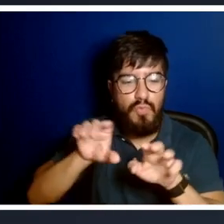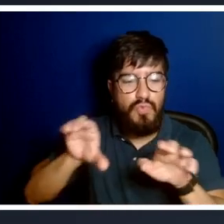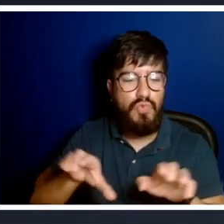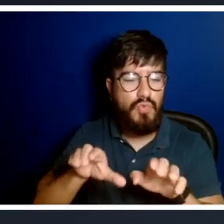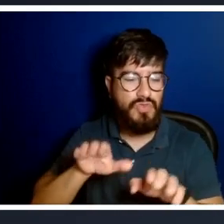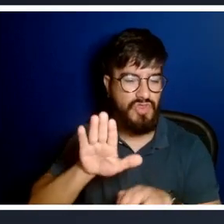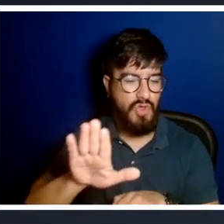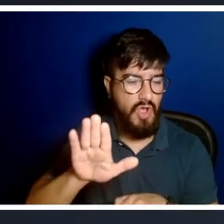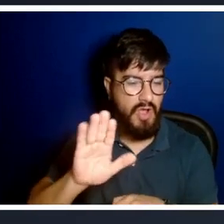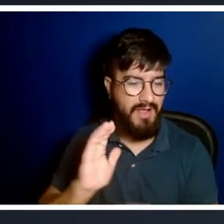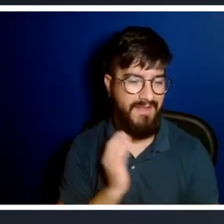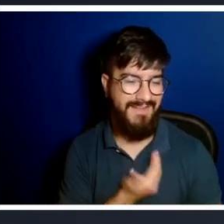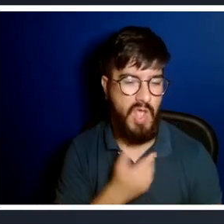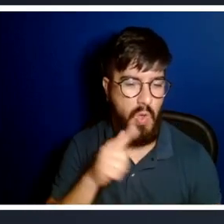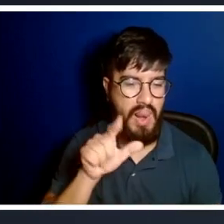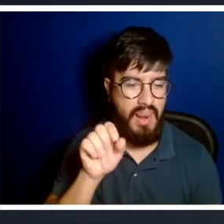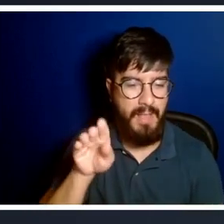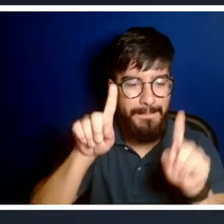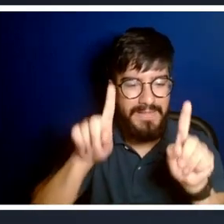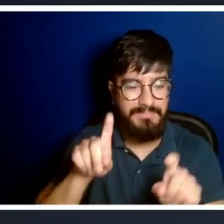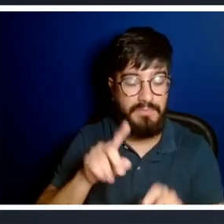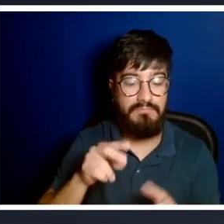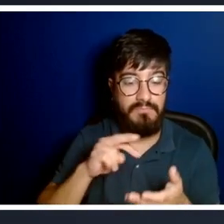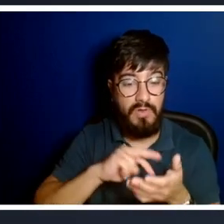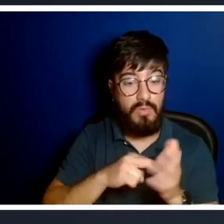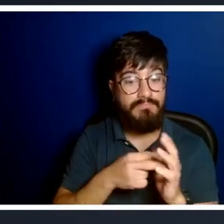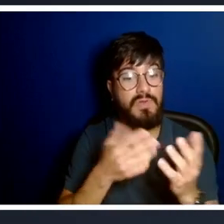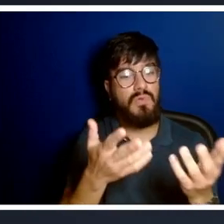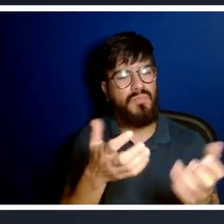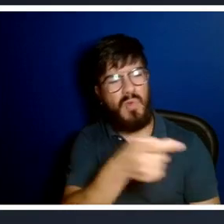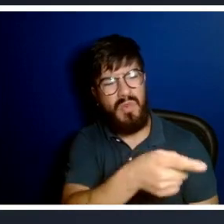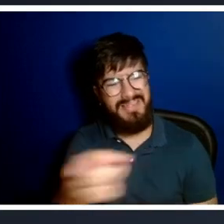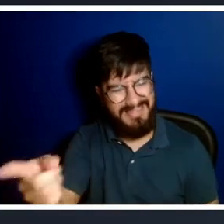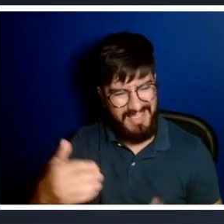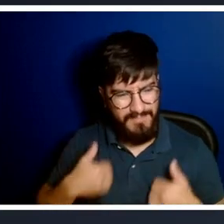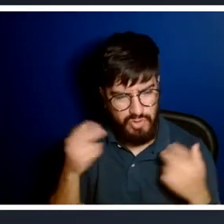We want young people to take an interest in the details of nature to appreciate it. And